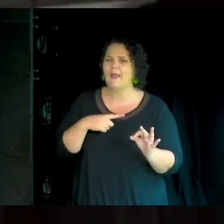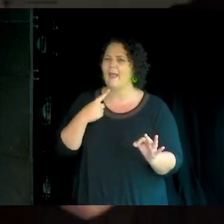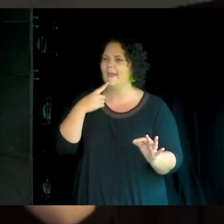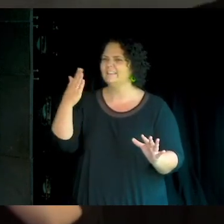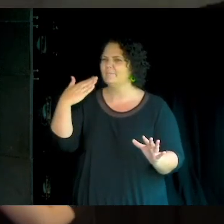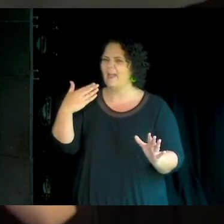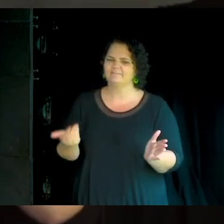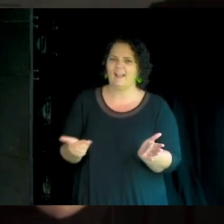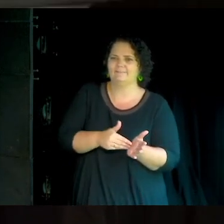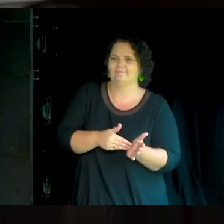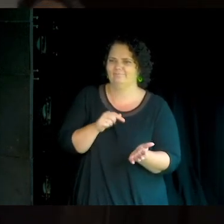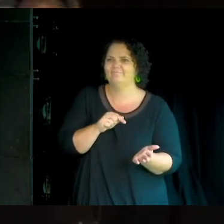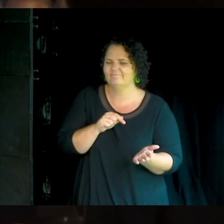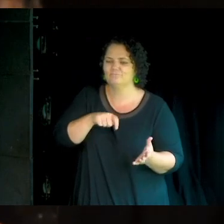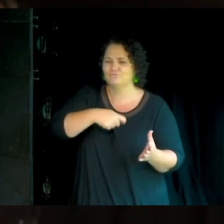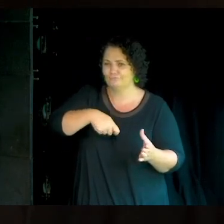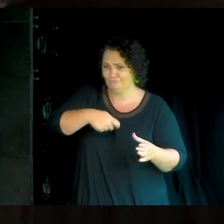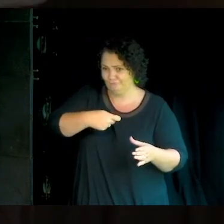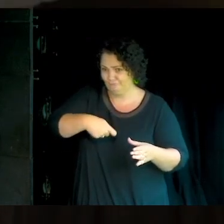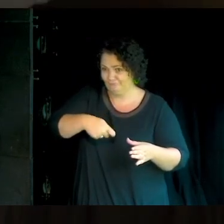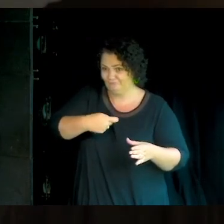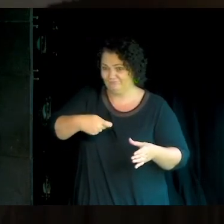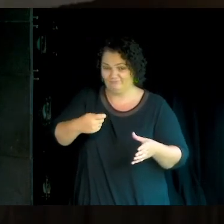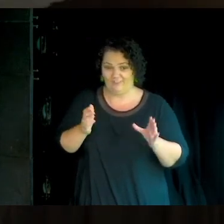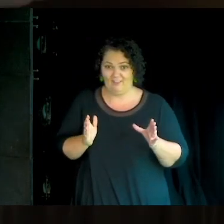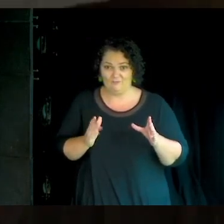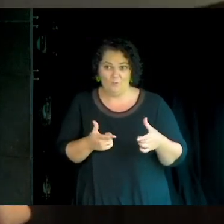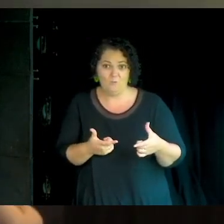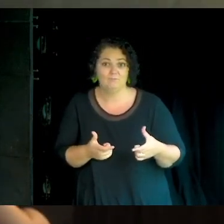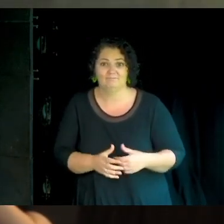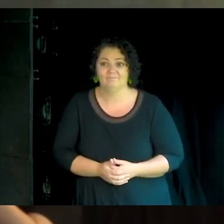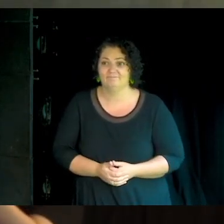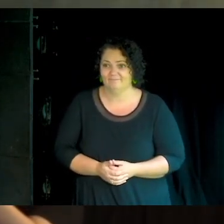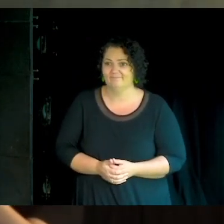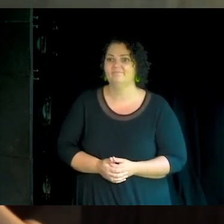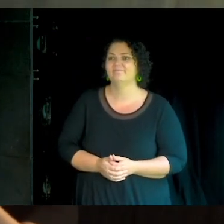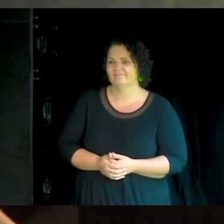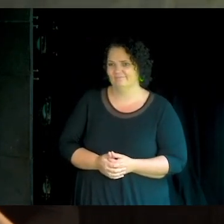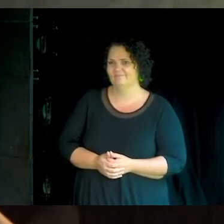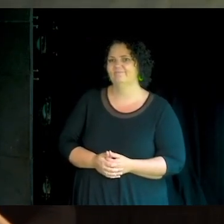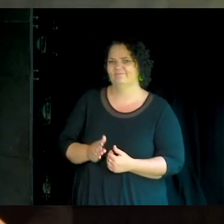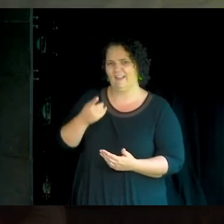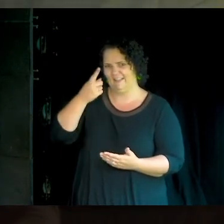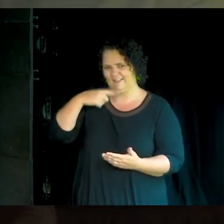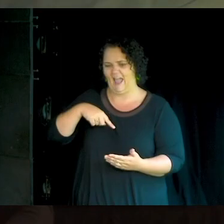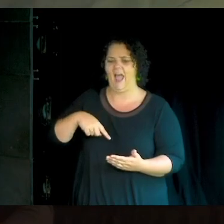and once I mix them all together and this is it thai spicy tuna sandwich oh actually not quite